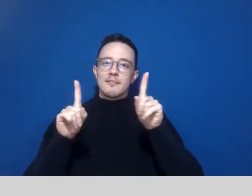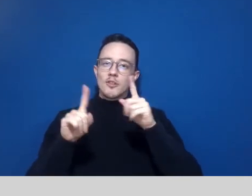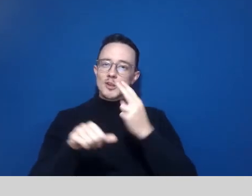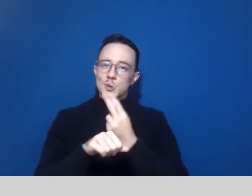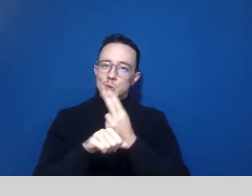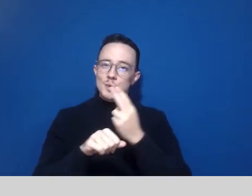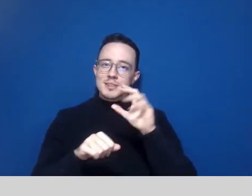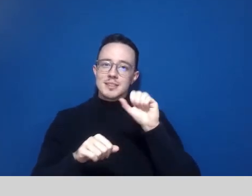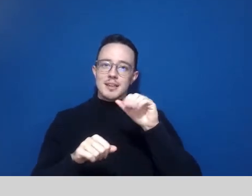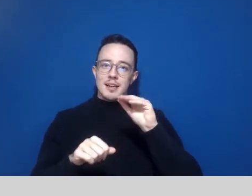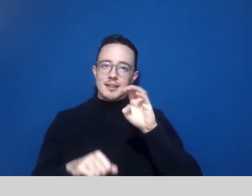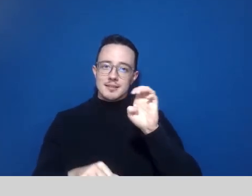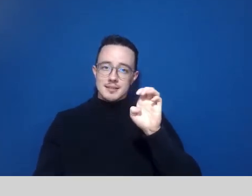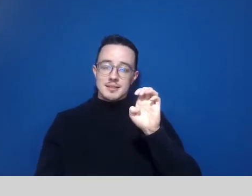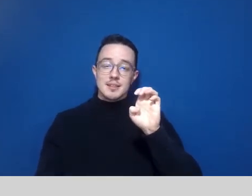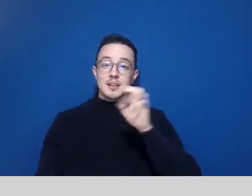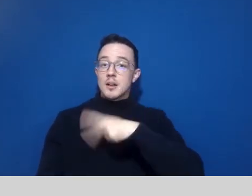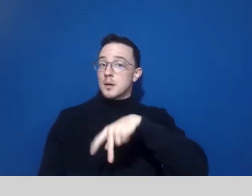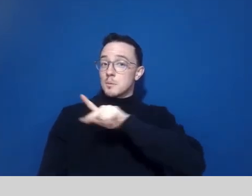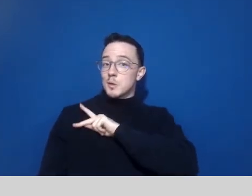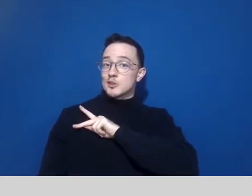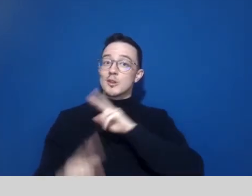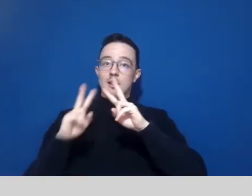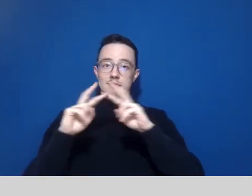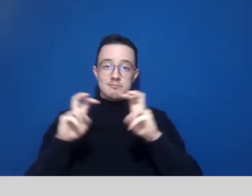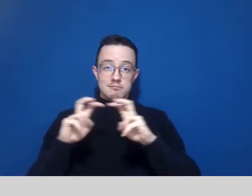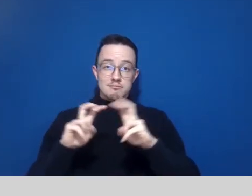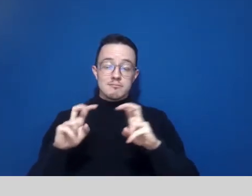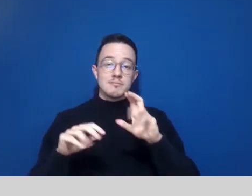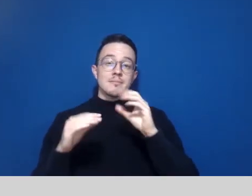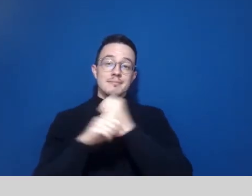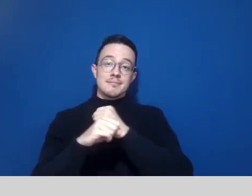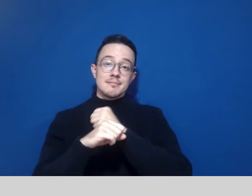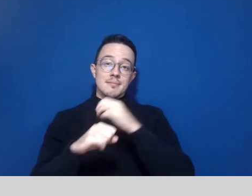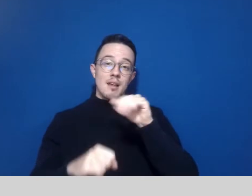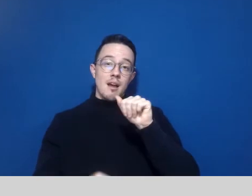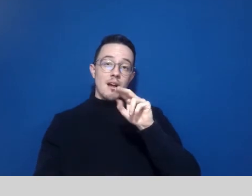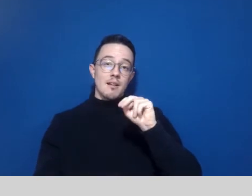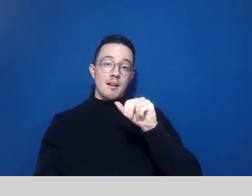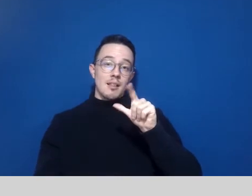for all of this stuff, and that's personal analytics. And this is an idea that I had